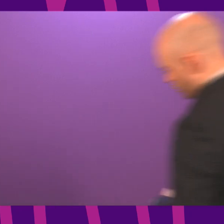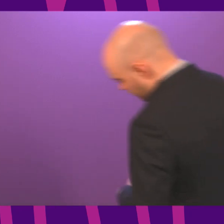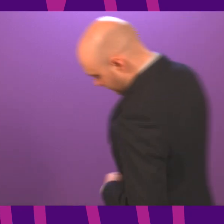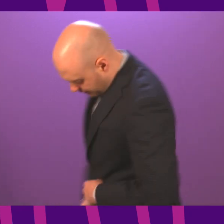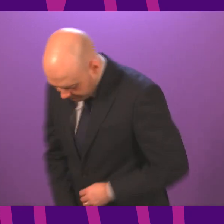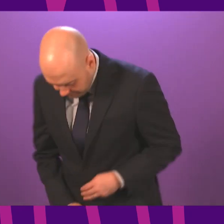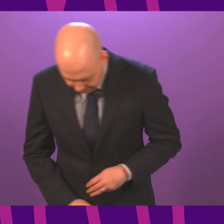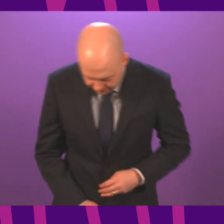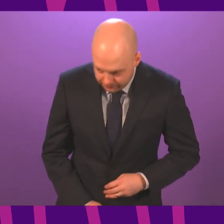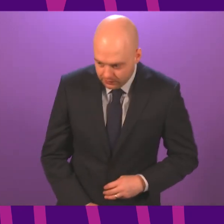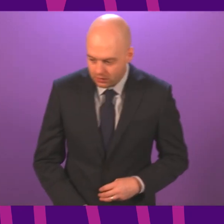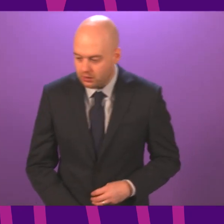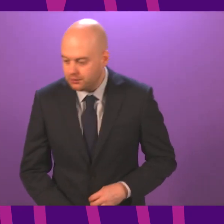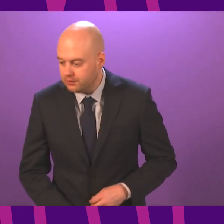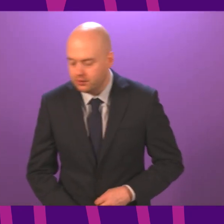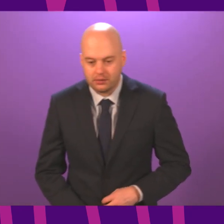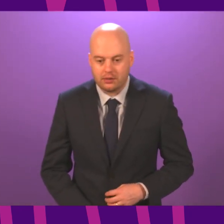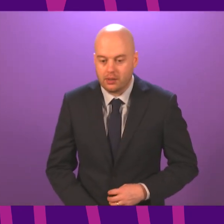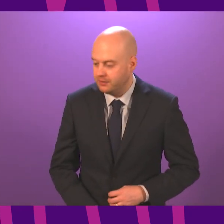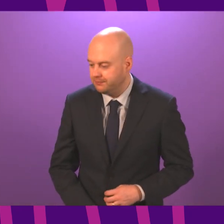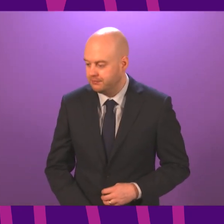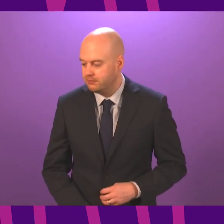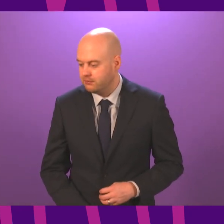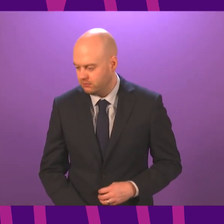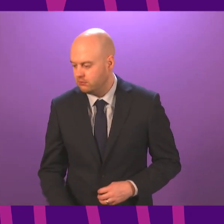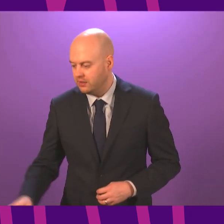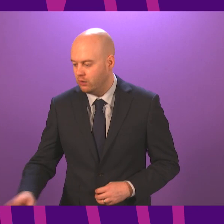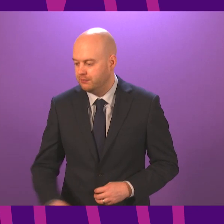questions on the issues raised in her statement. There are only 20 minutes or so for questions;